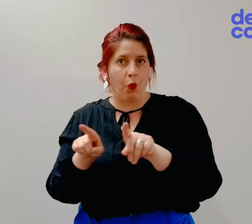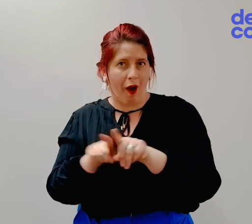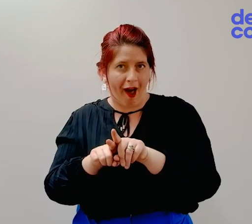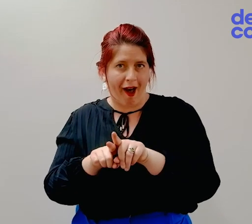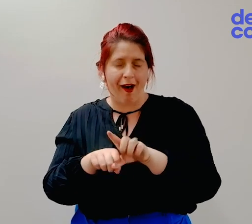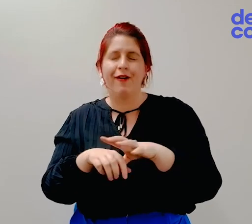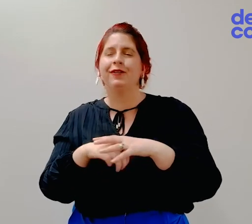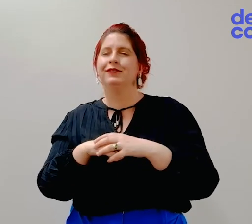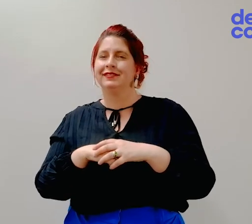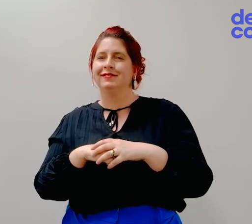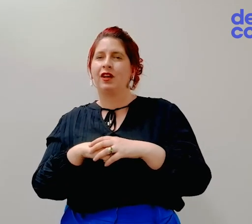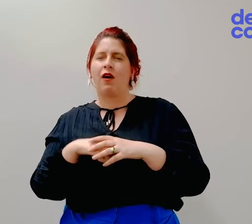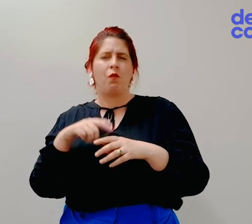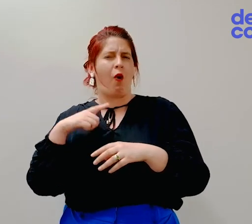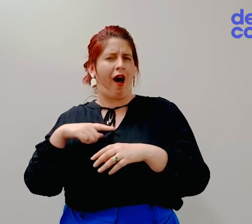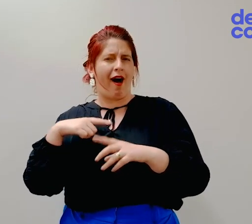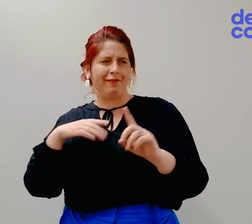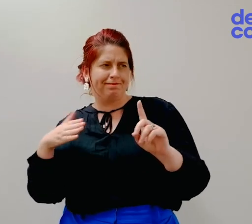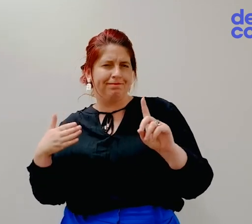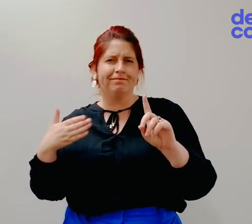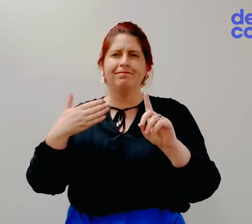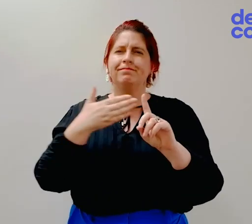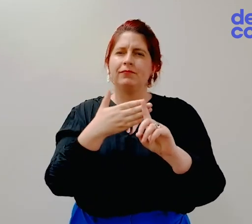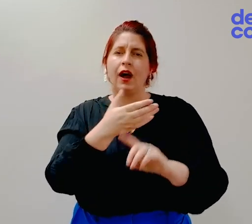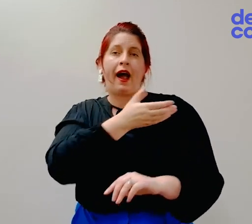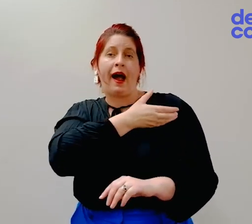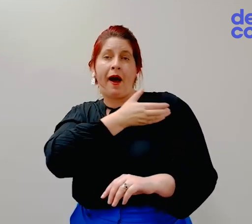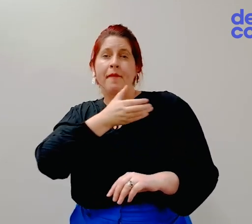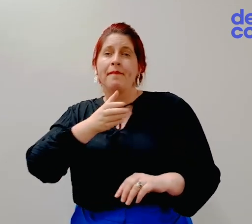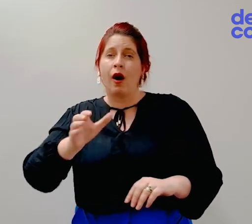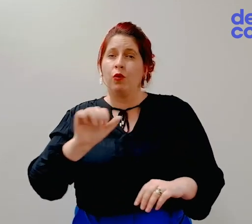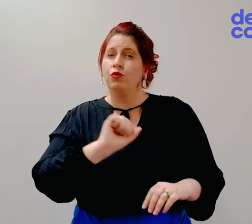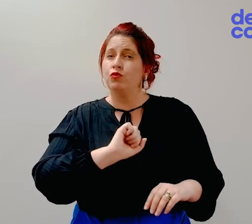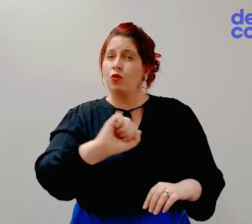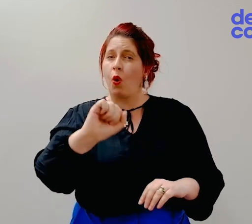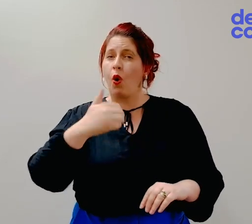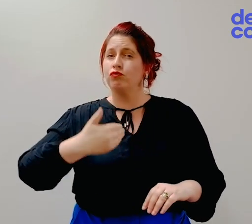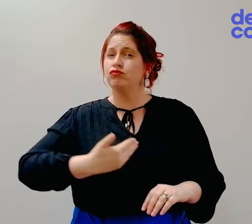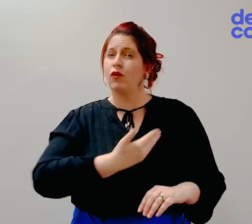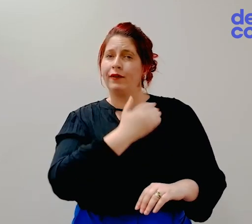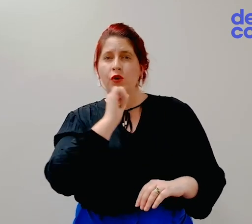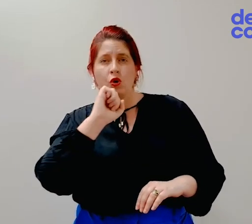related to elder abuse. The reason for this workshop is to empower